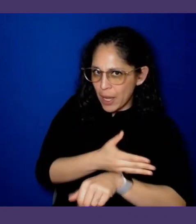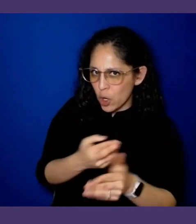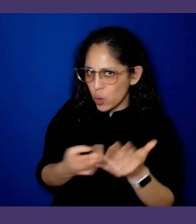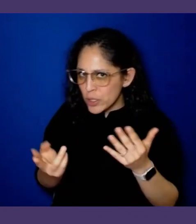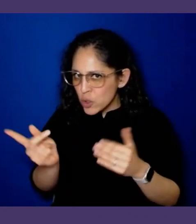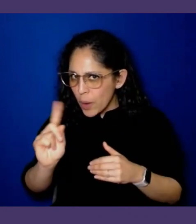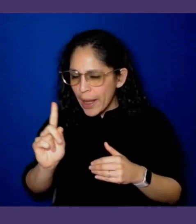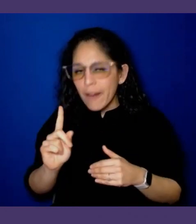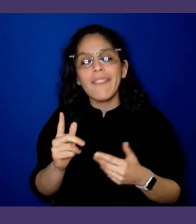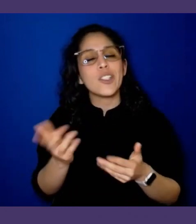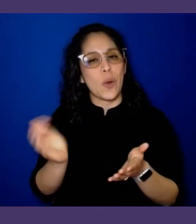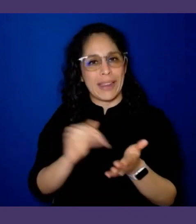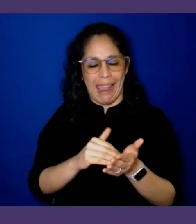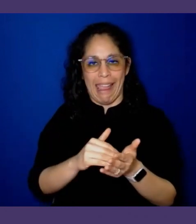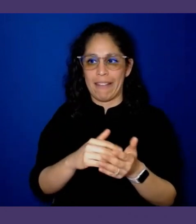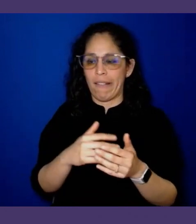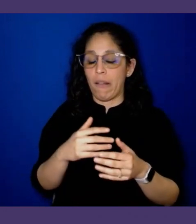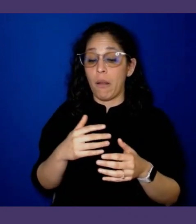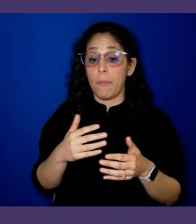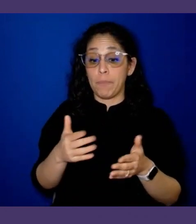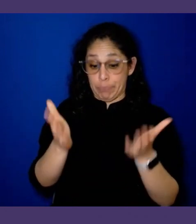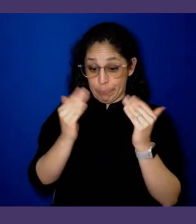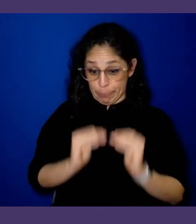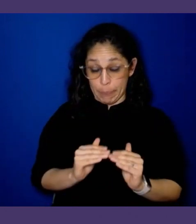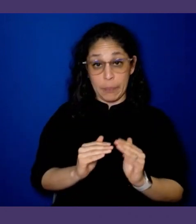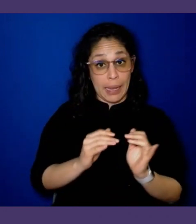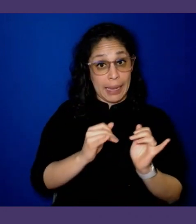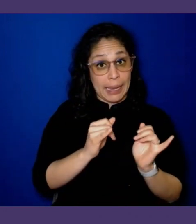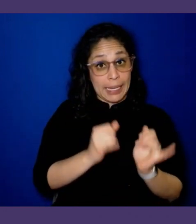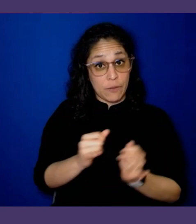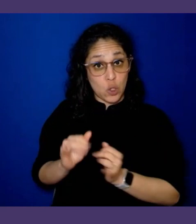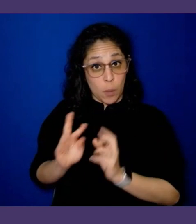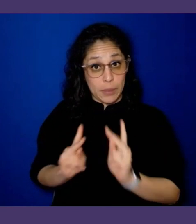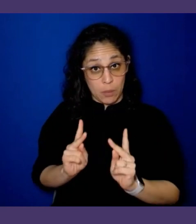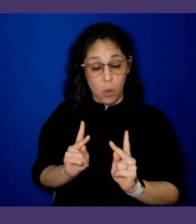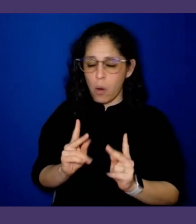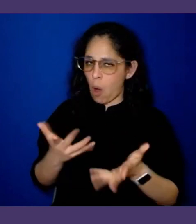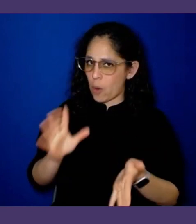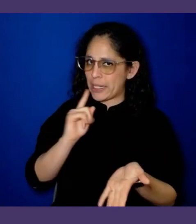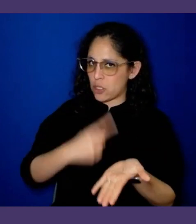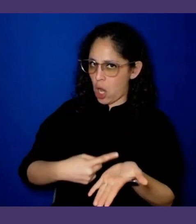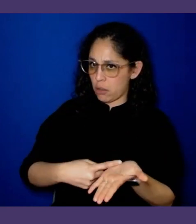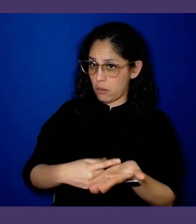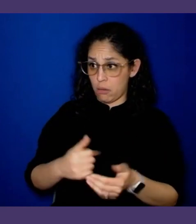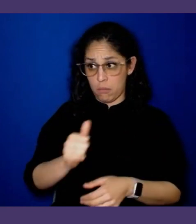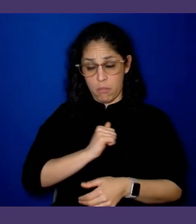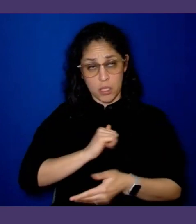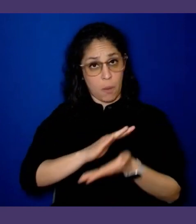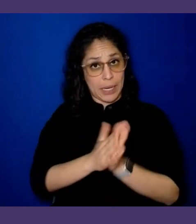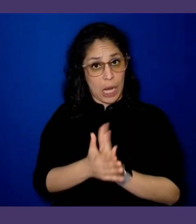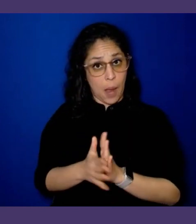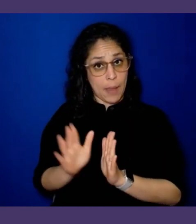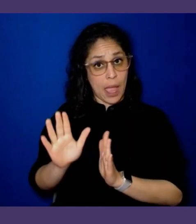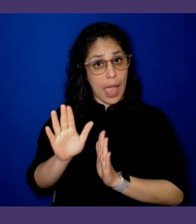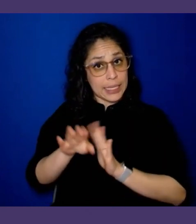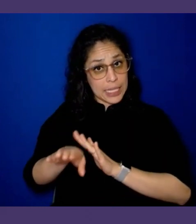the biggest question I get asked, and Kate, I think we talked about this once is, can I be an accessibility professional if I don't work in accessibility full-time?